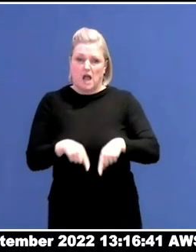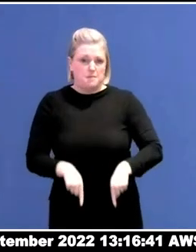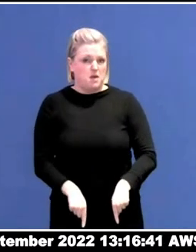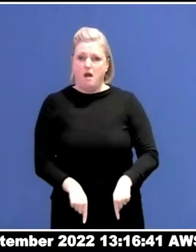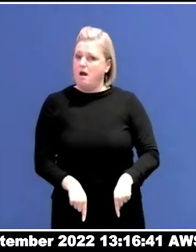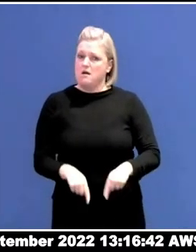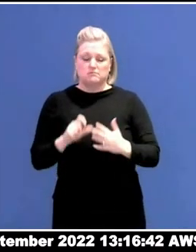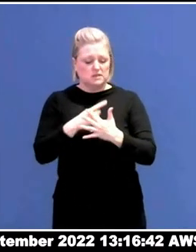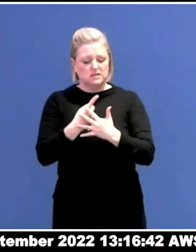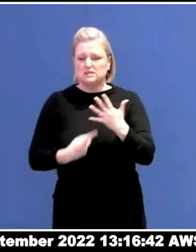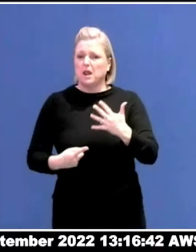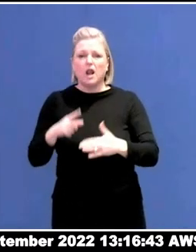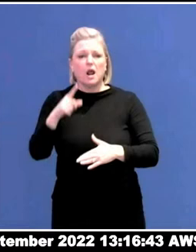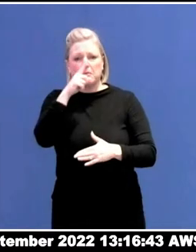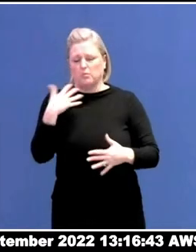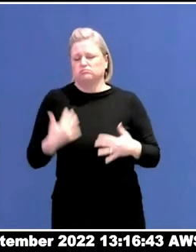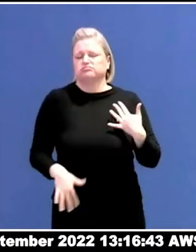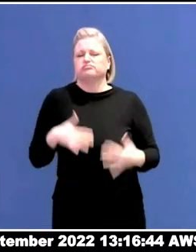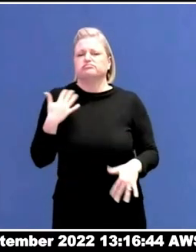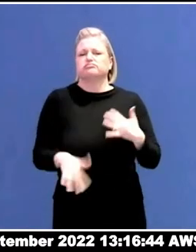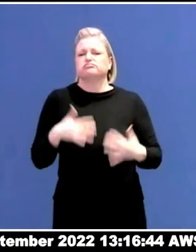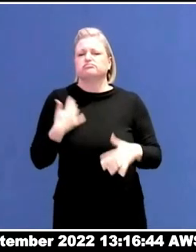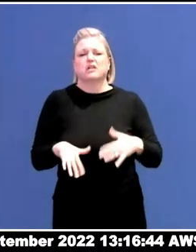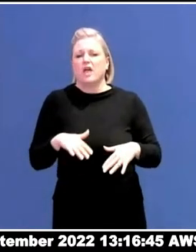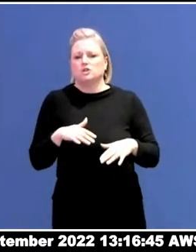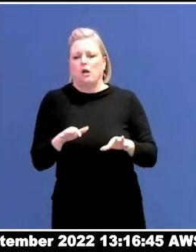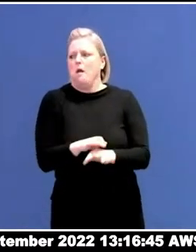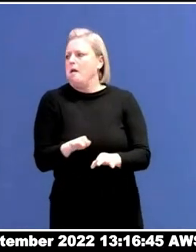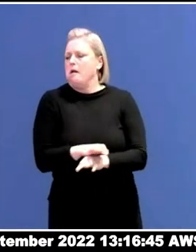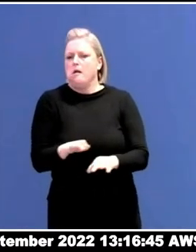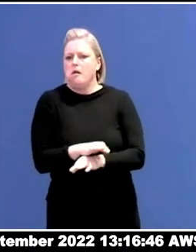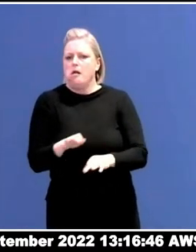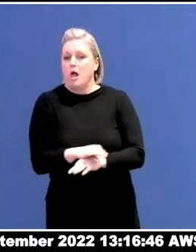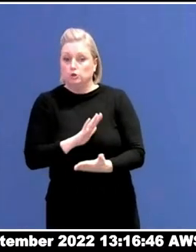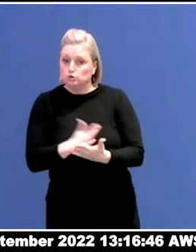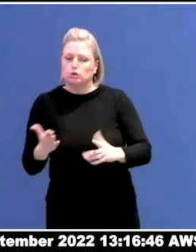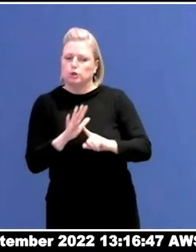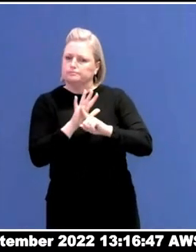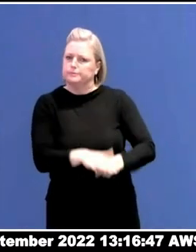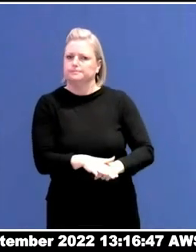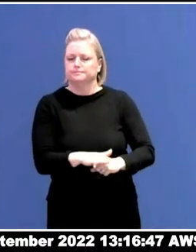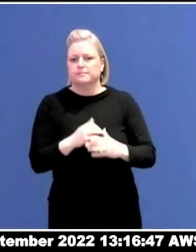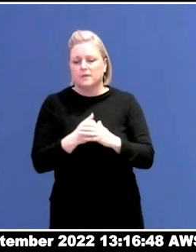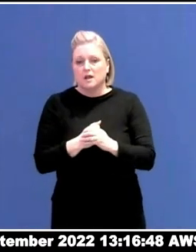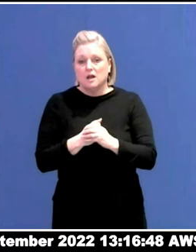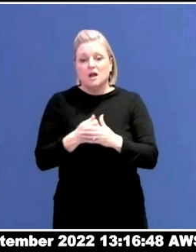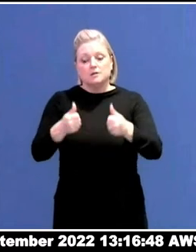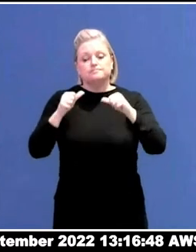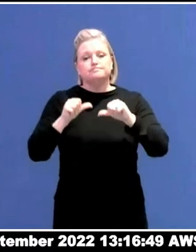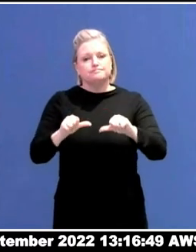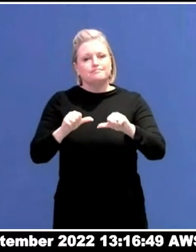But the principle of philosophy should also be culturally safe, allow independent